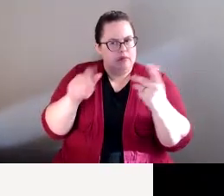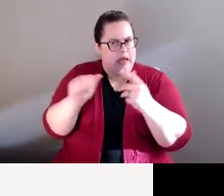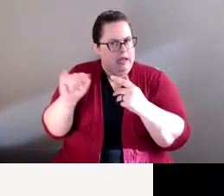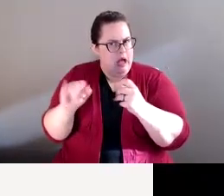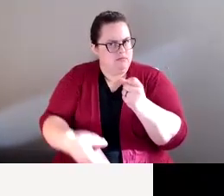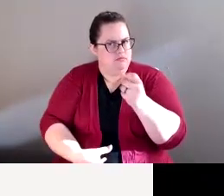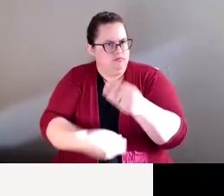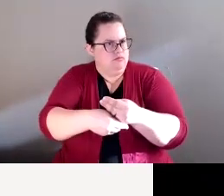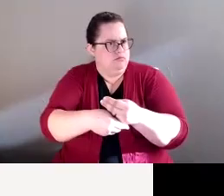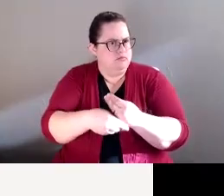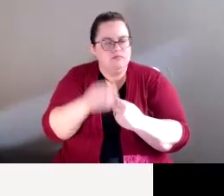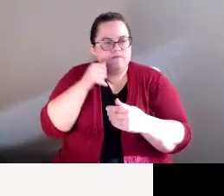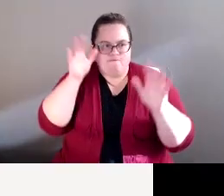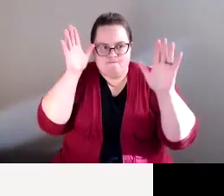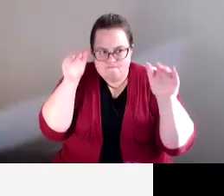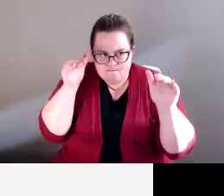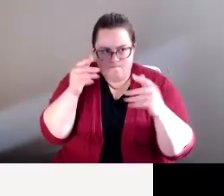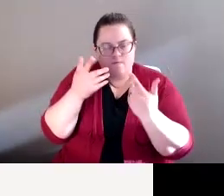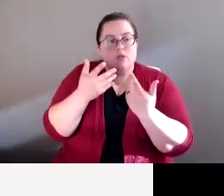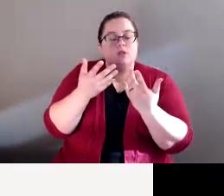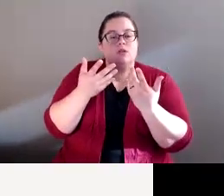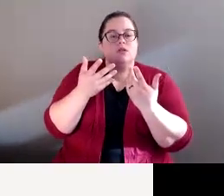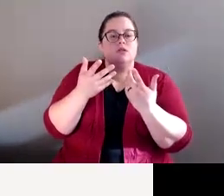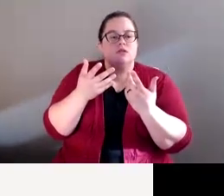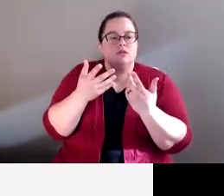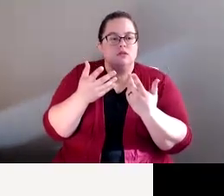of this partnership because, as you know,